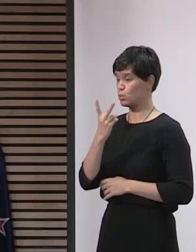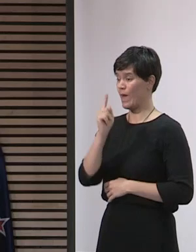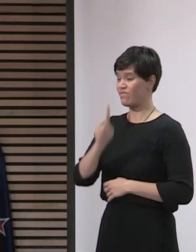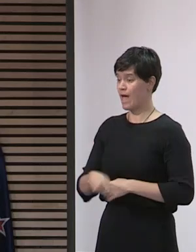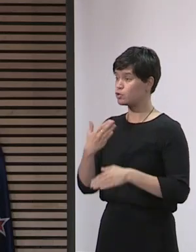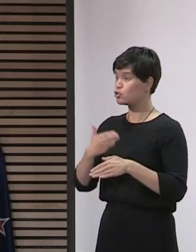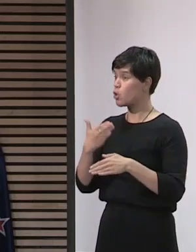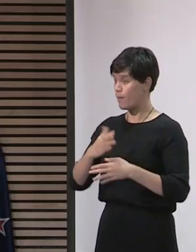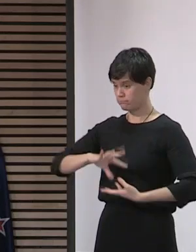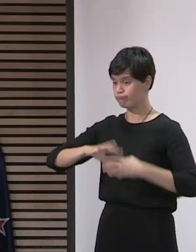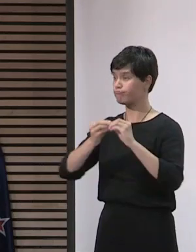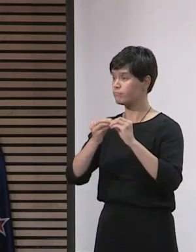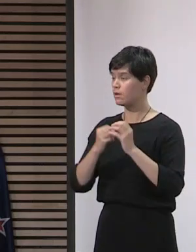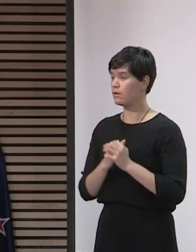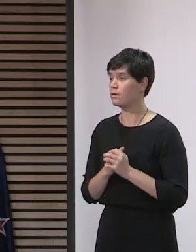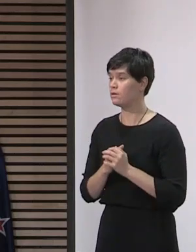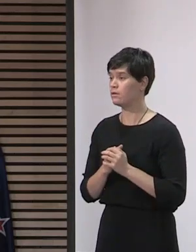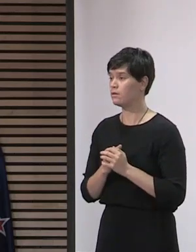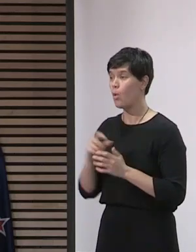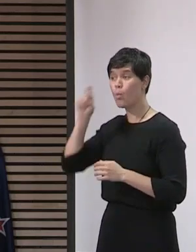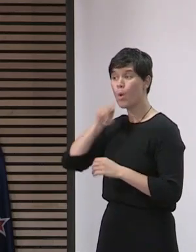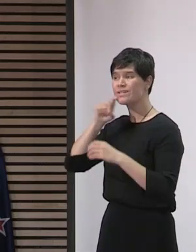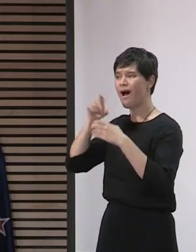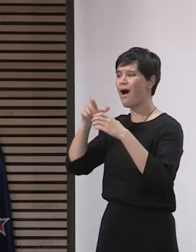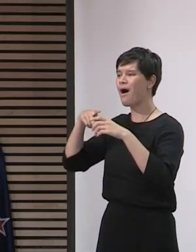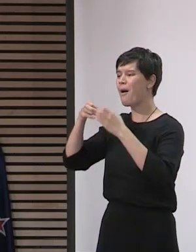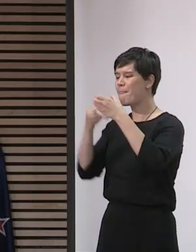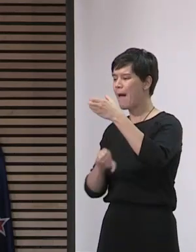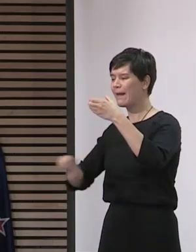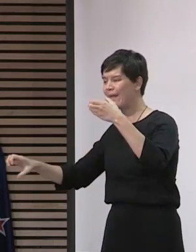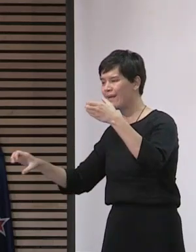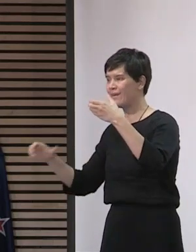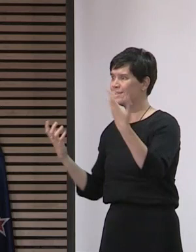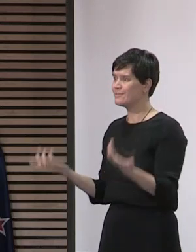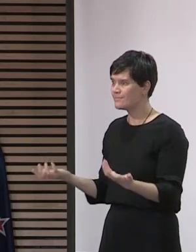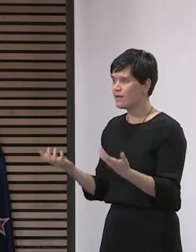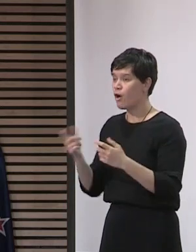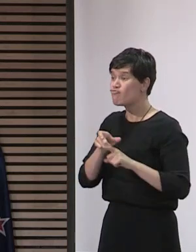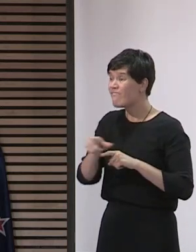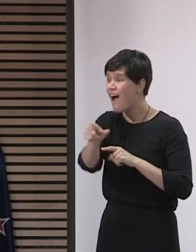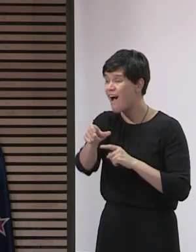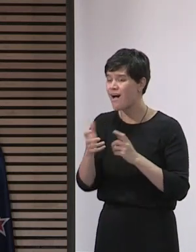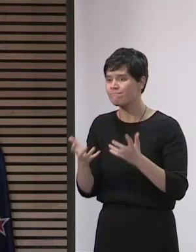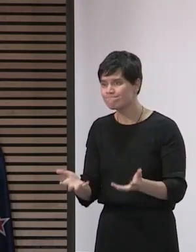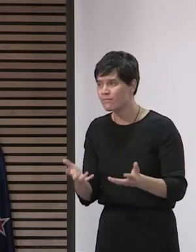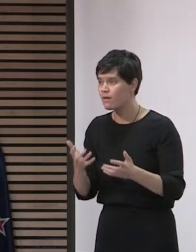Food In Schools, which creates 2,000 jobs. We had issues with the cleanliness and ongoing